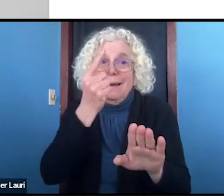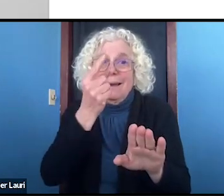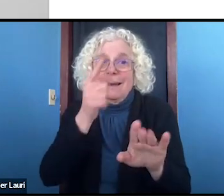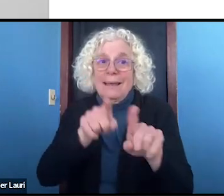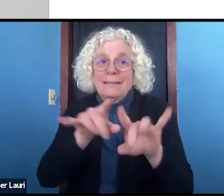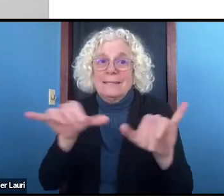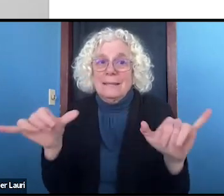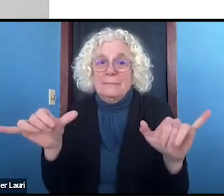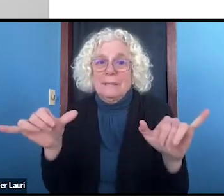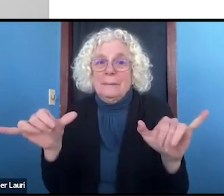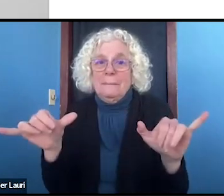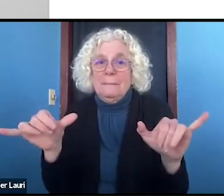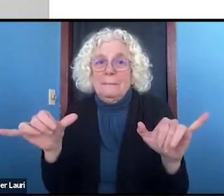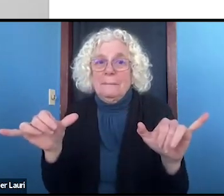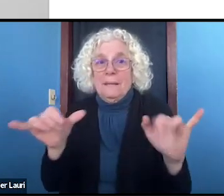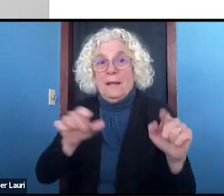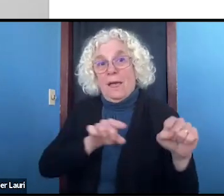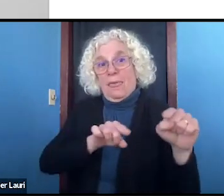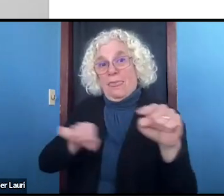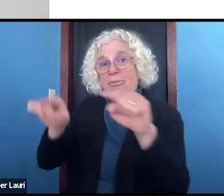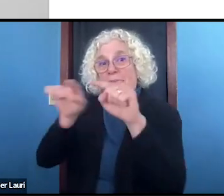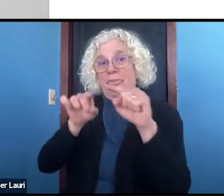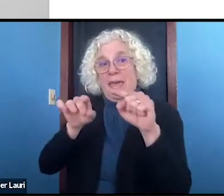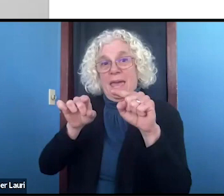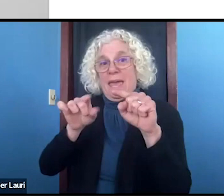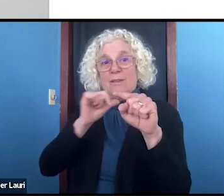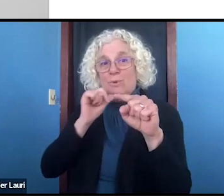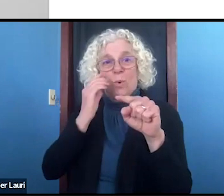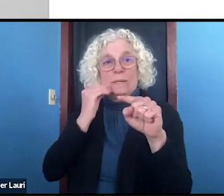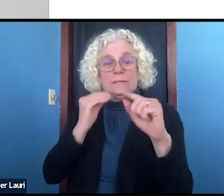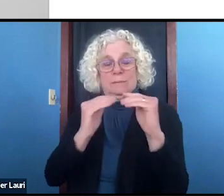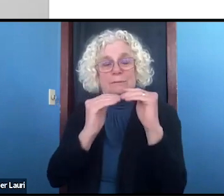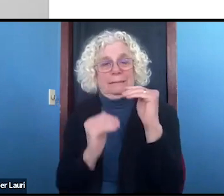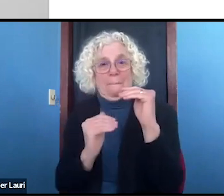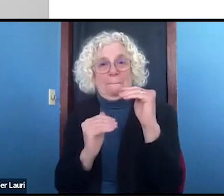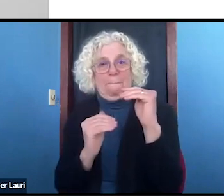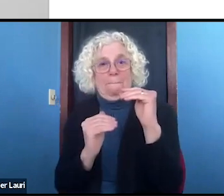that there is not the gaps between populations?